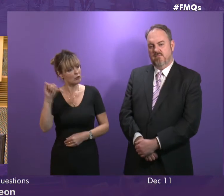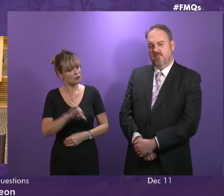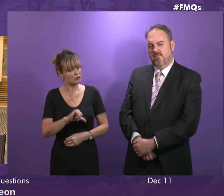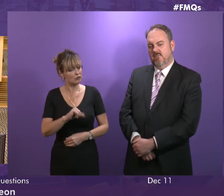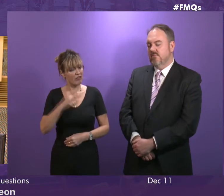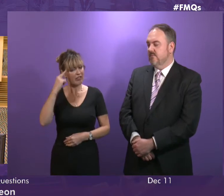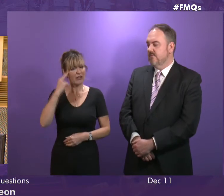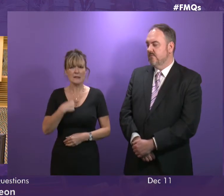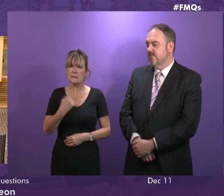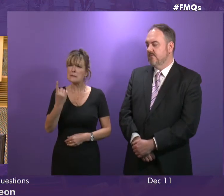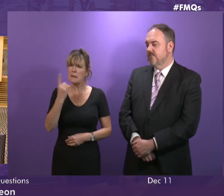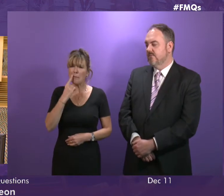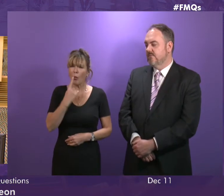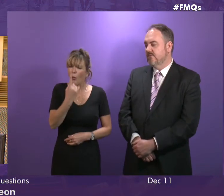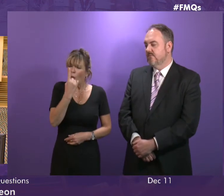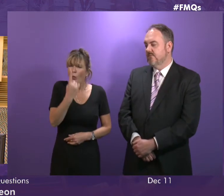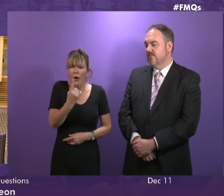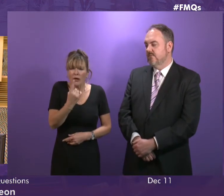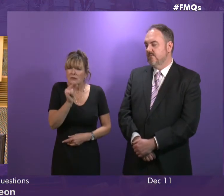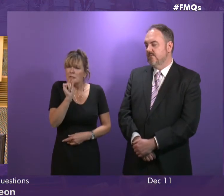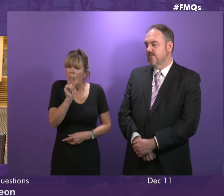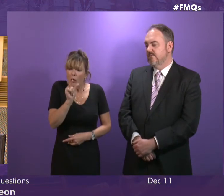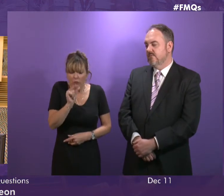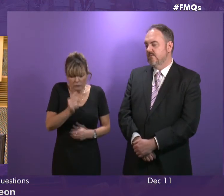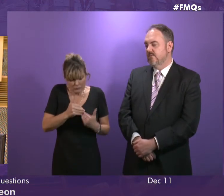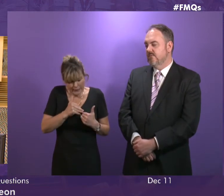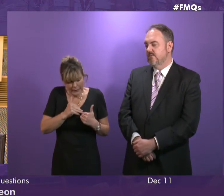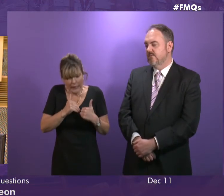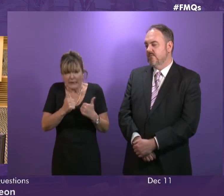of kindness towards an older person, who may be lonely, could go a long way. Perhaps we